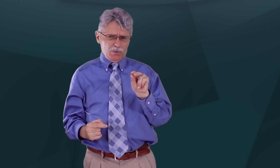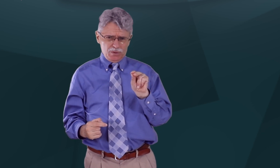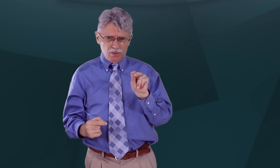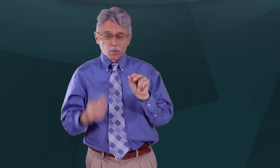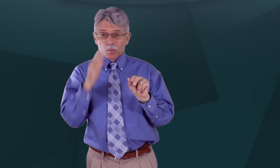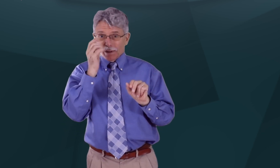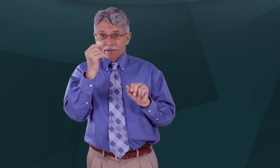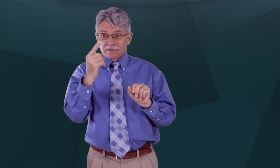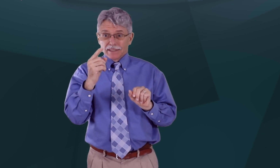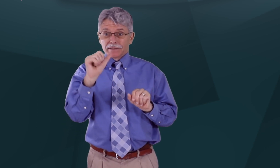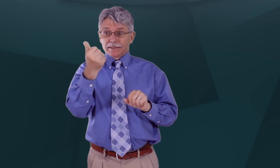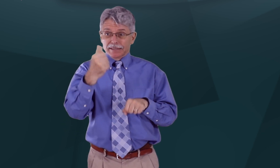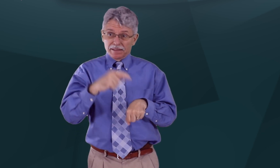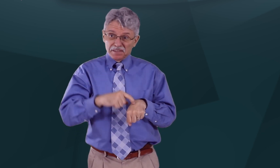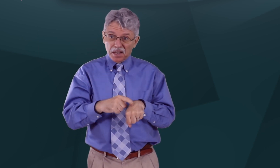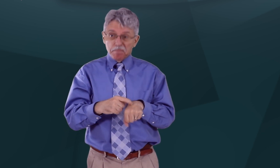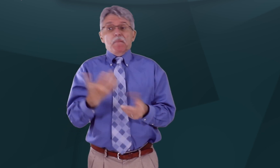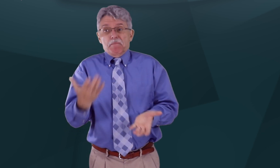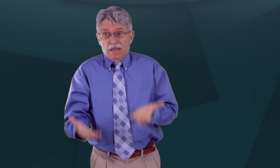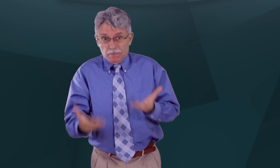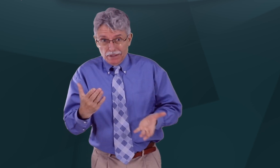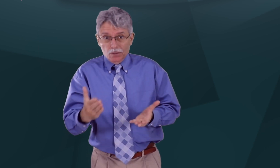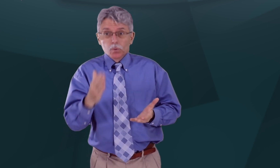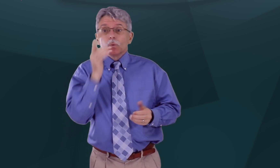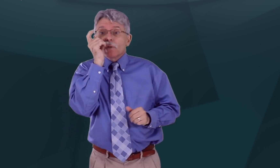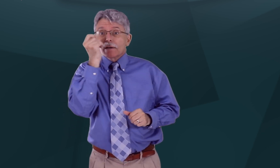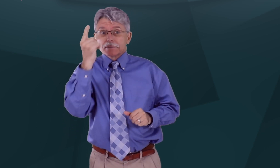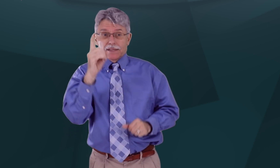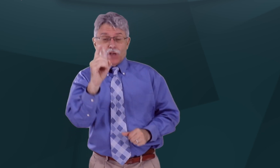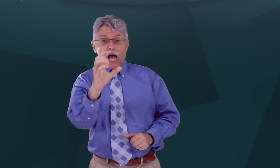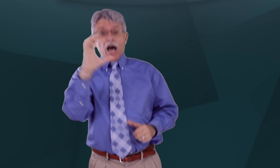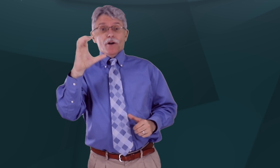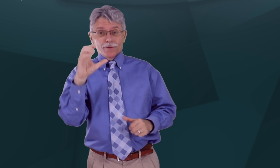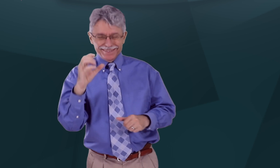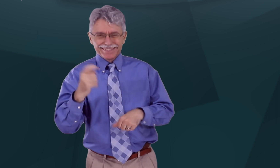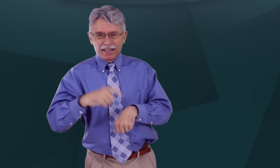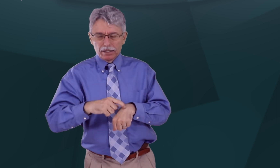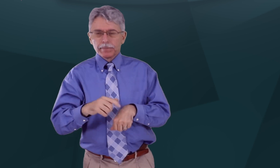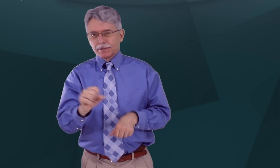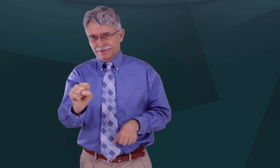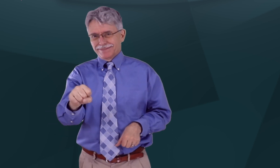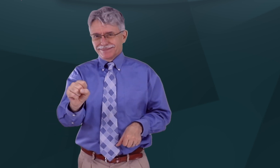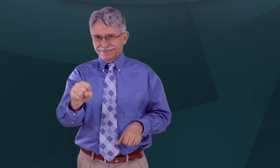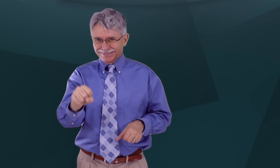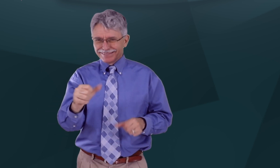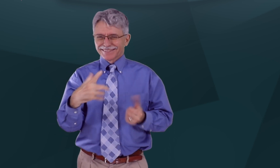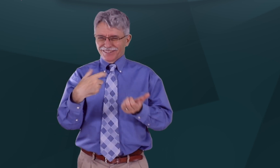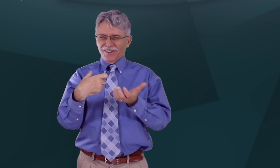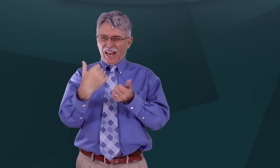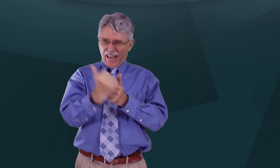Of course not. Did they understand ten times? Maybe. Do they understand after the hundredth time? Well, we certainly hope so.